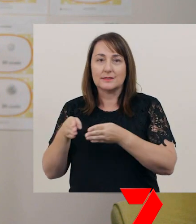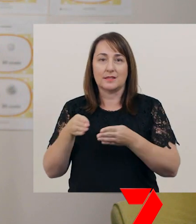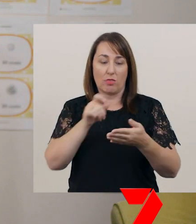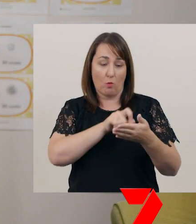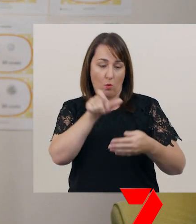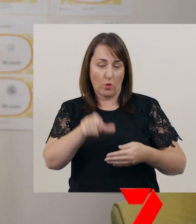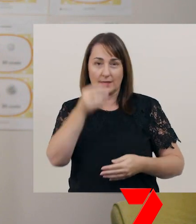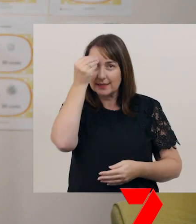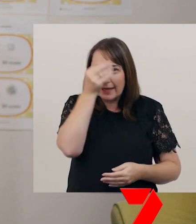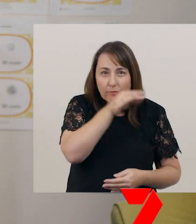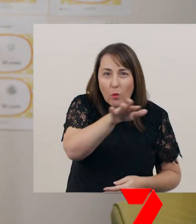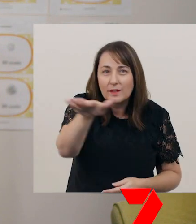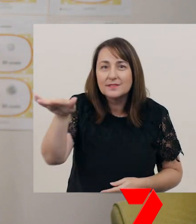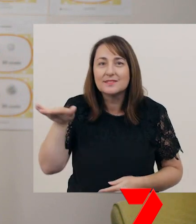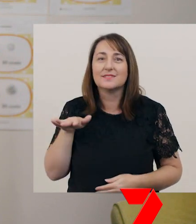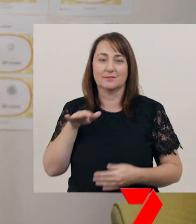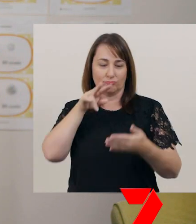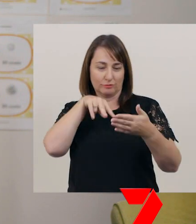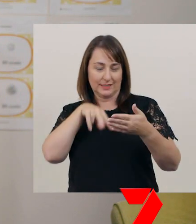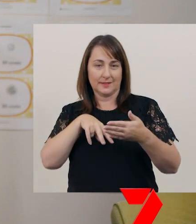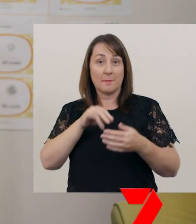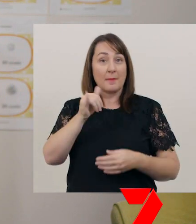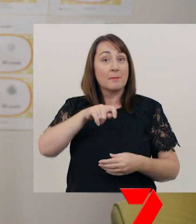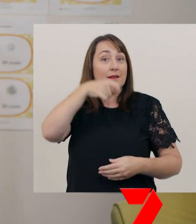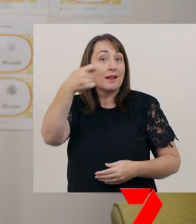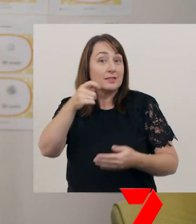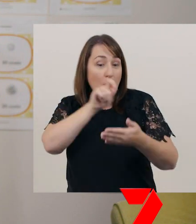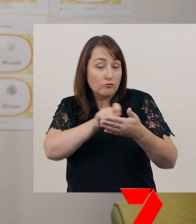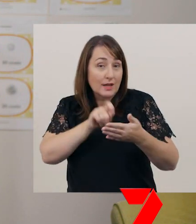These are techniques you might like to use, next time you write something.